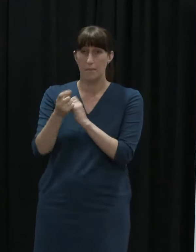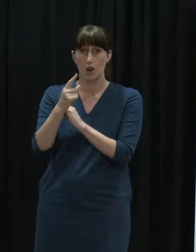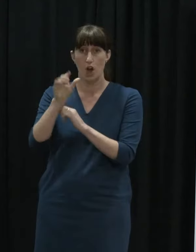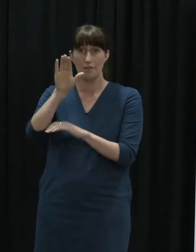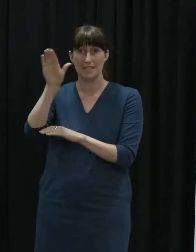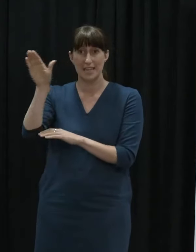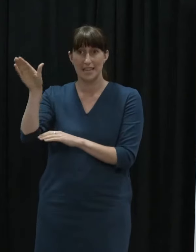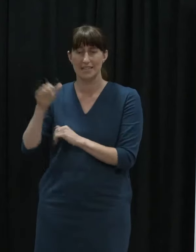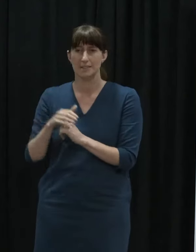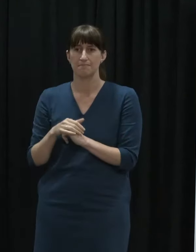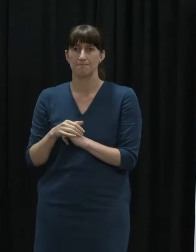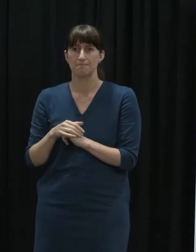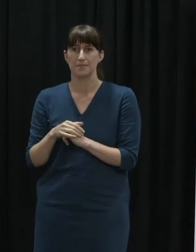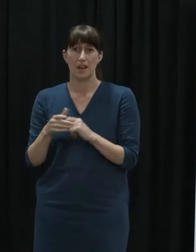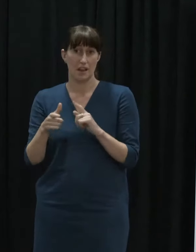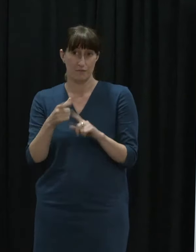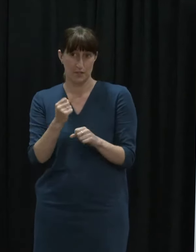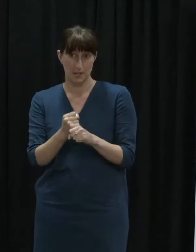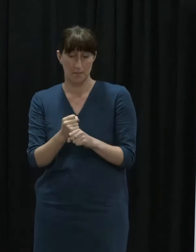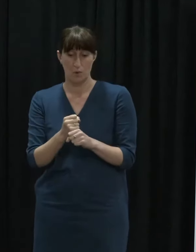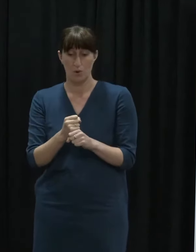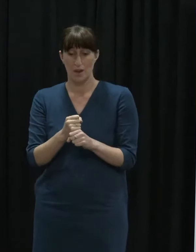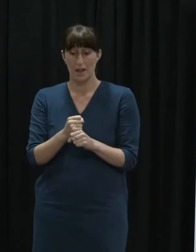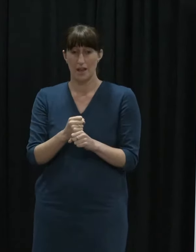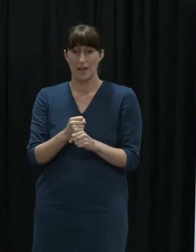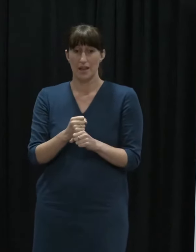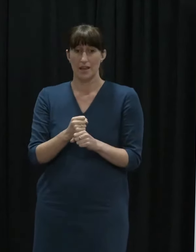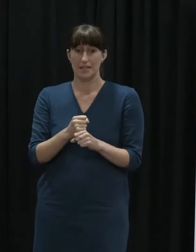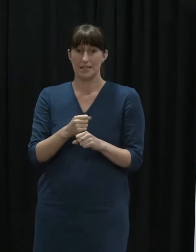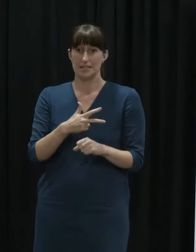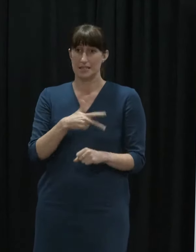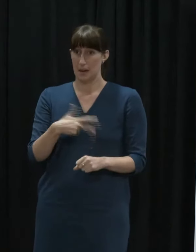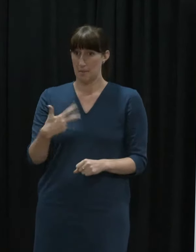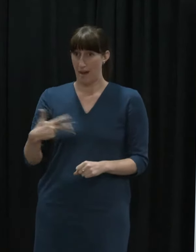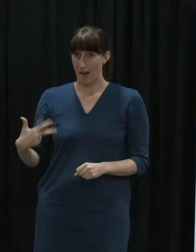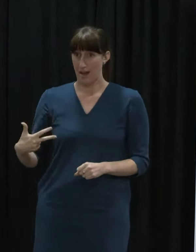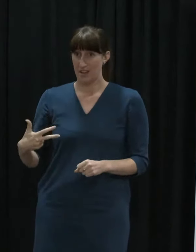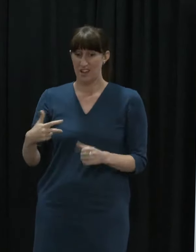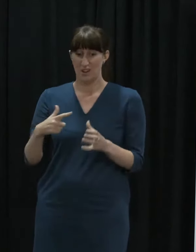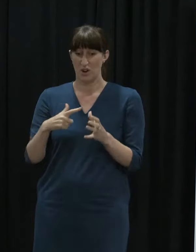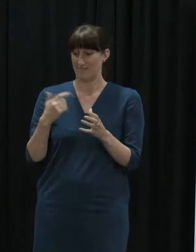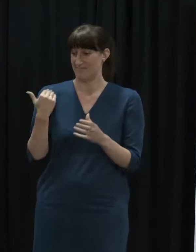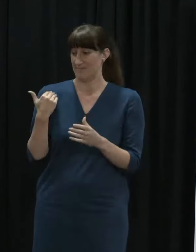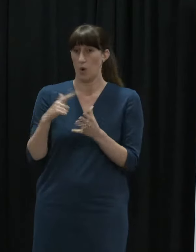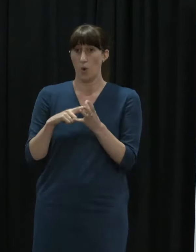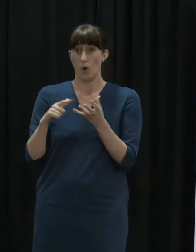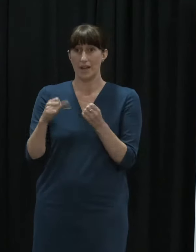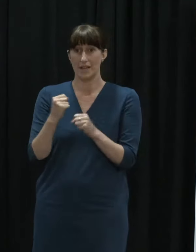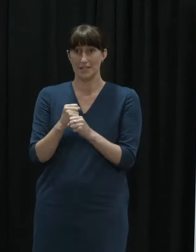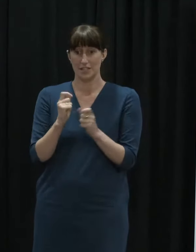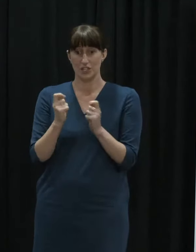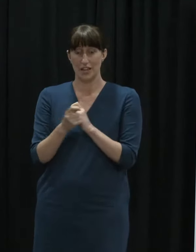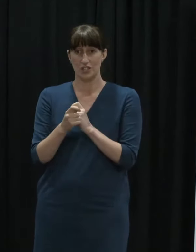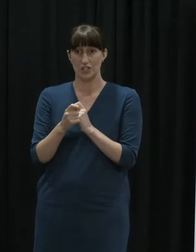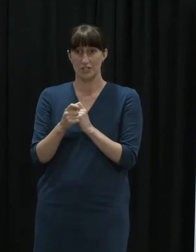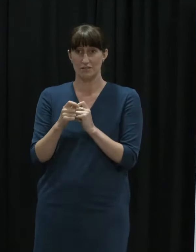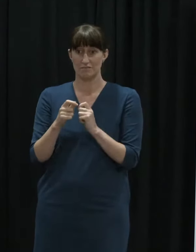learning from what is happening overseas. You will have heard me comment a few times those countries